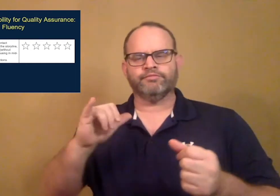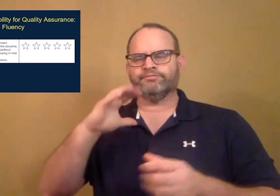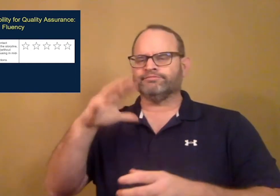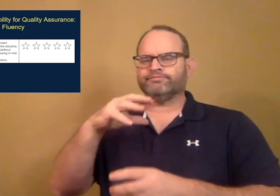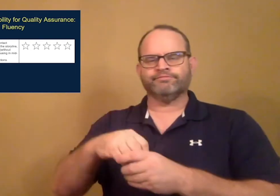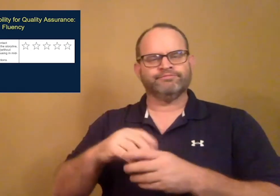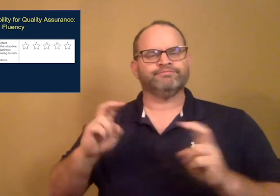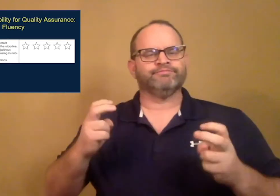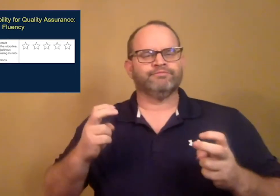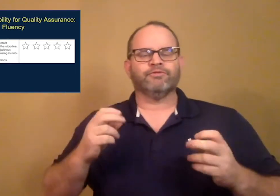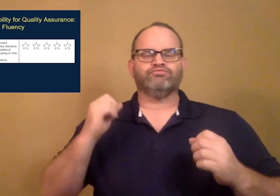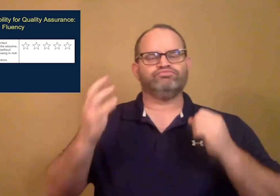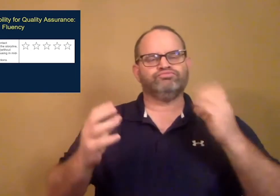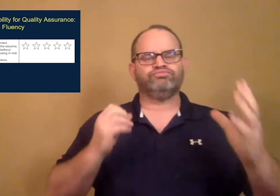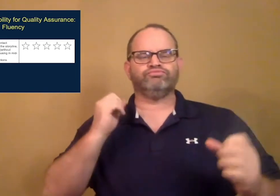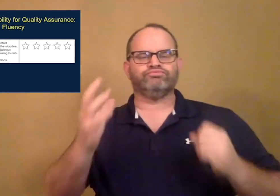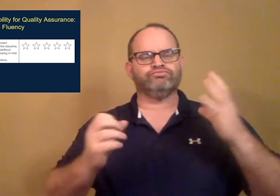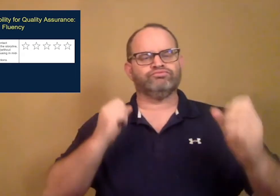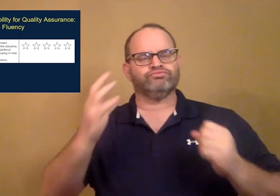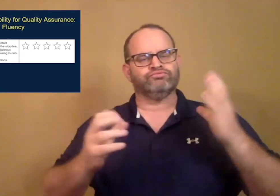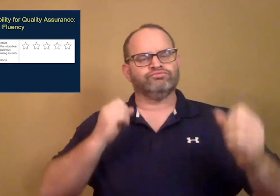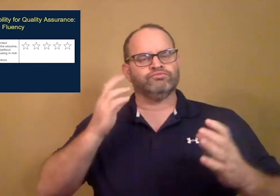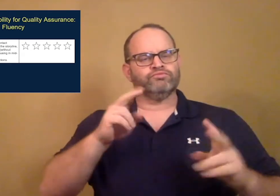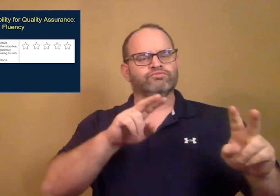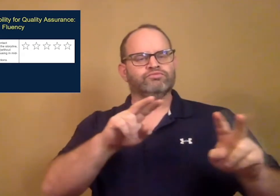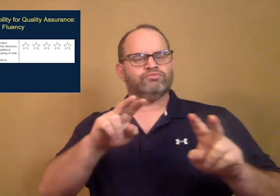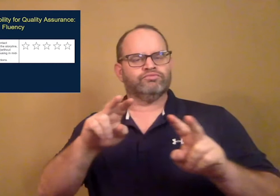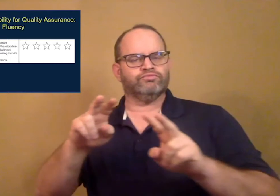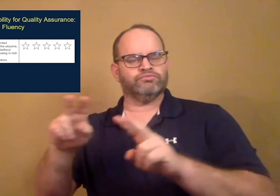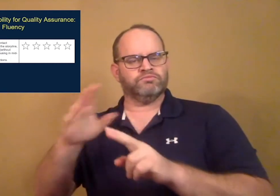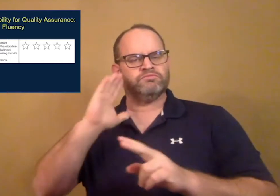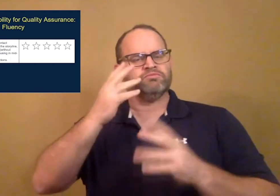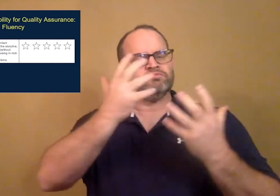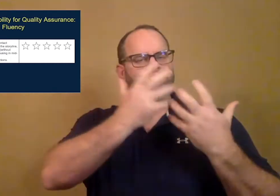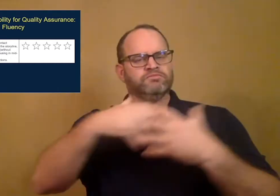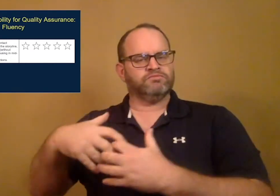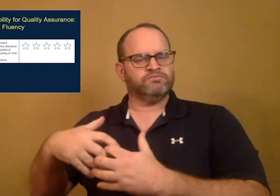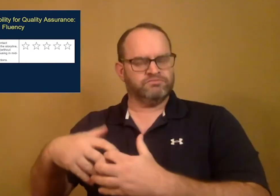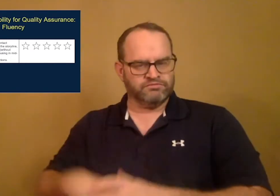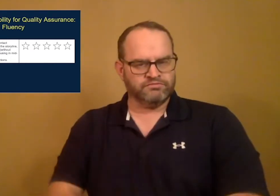Fluency includes proper pace of signing with no sign production errors.